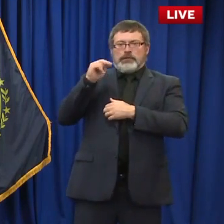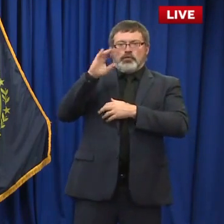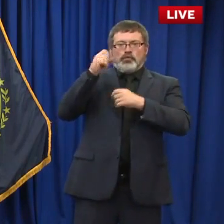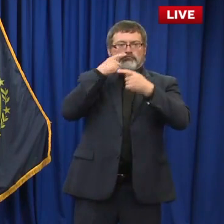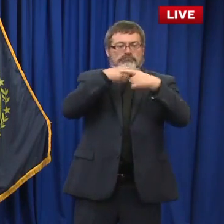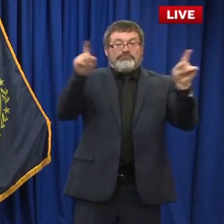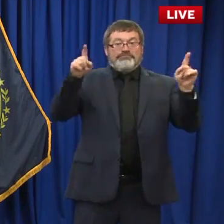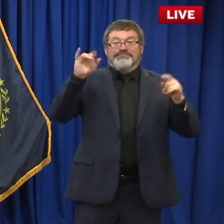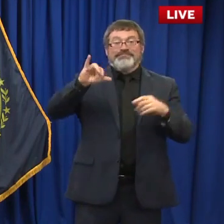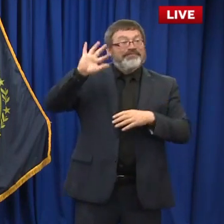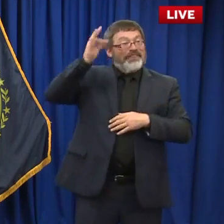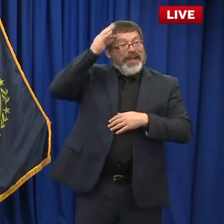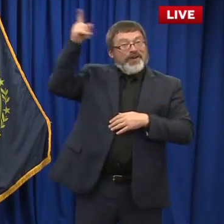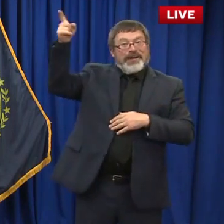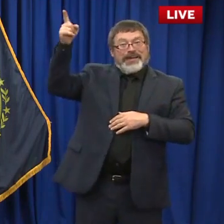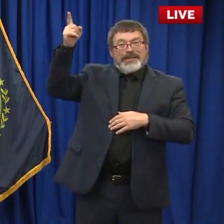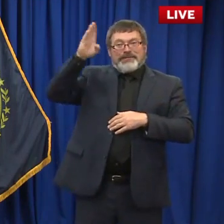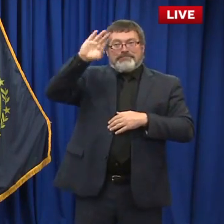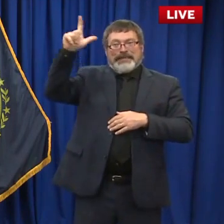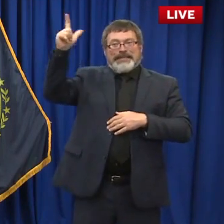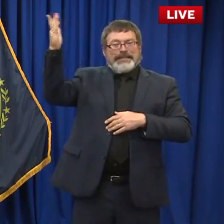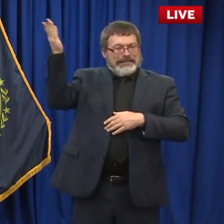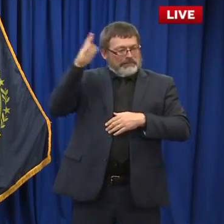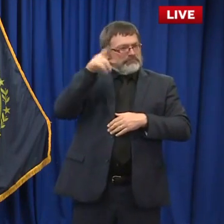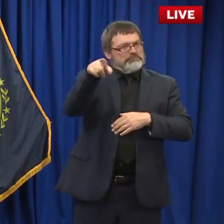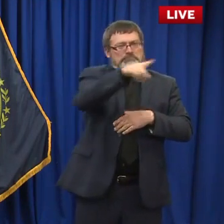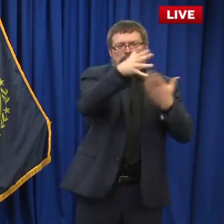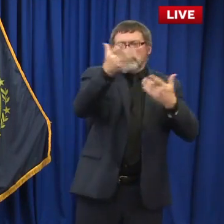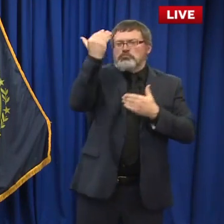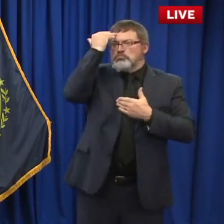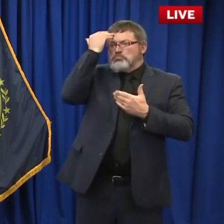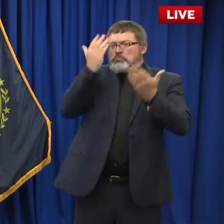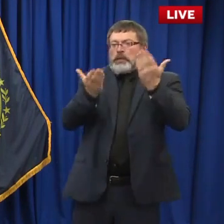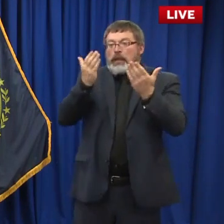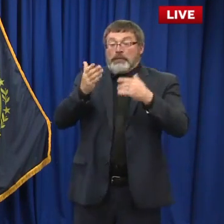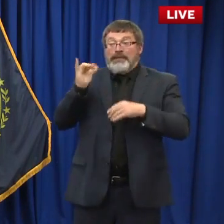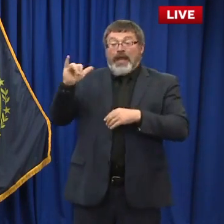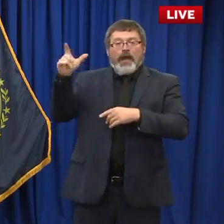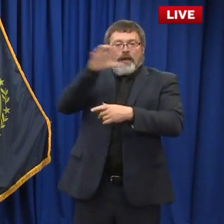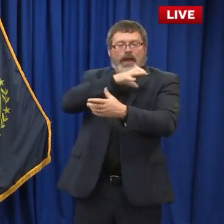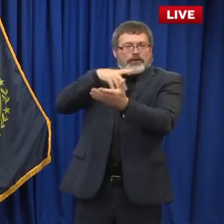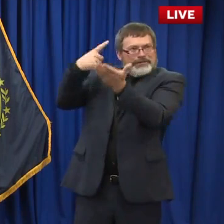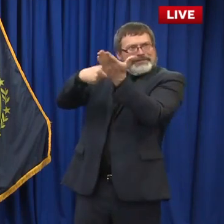AND THAT'S FEDERAL RELIEF. A LOT OF FOLKS HAVE SEEN CONGRESS IS WORKING ON ANOTHER RELIEF PACKAGE BILL.